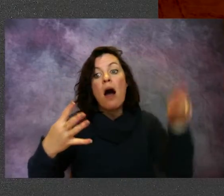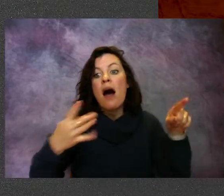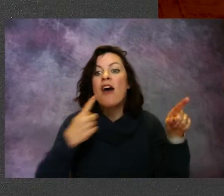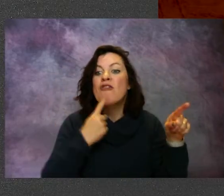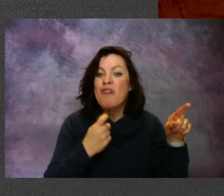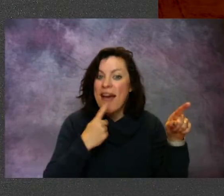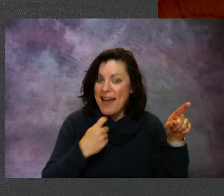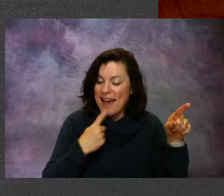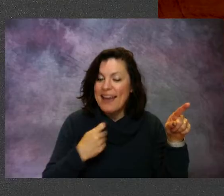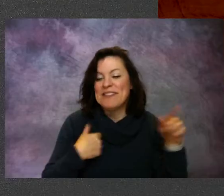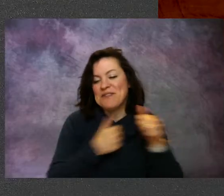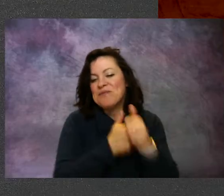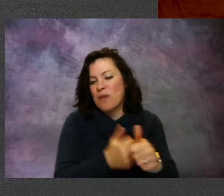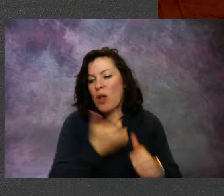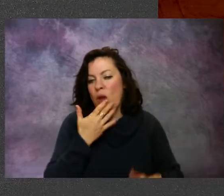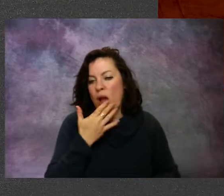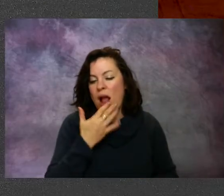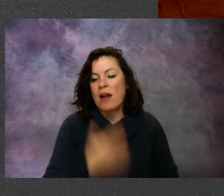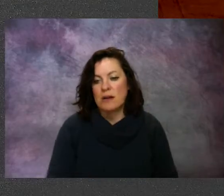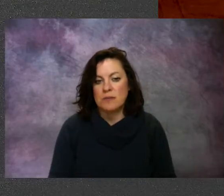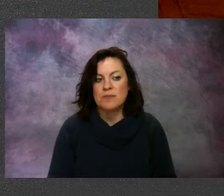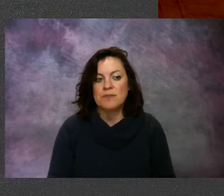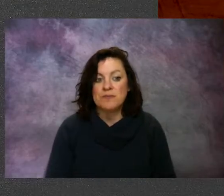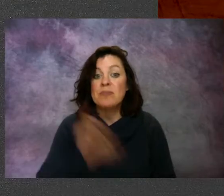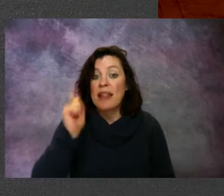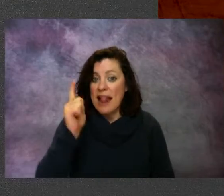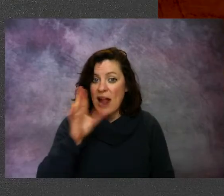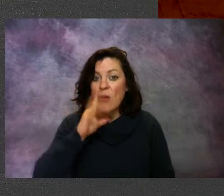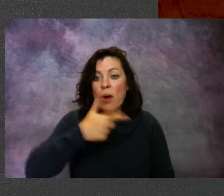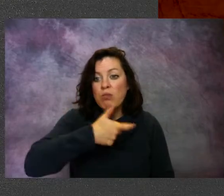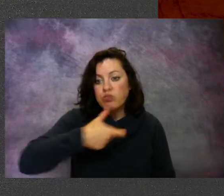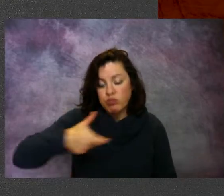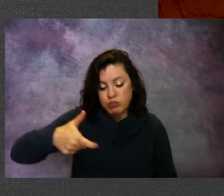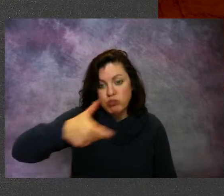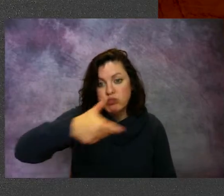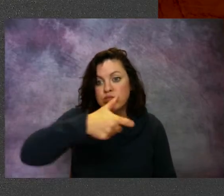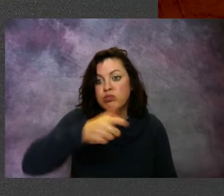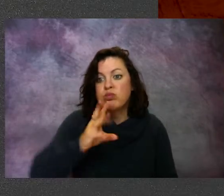we are going to make this look like the rainbow part of our craft.